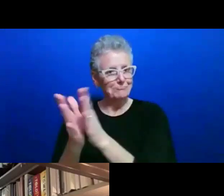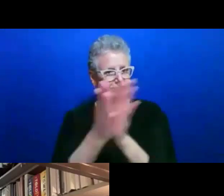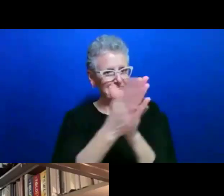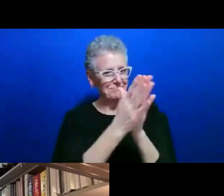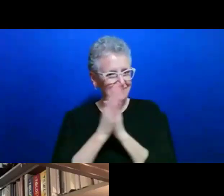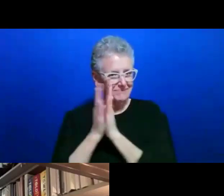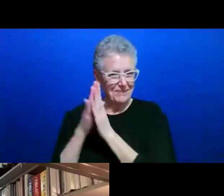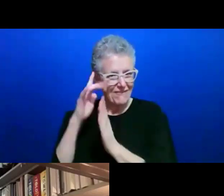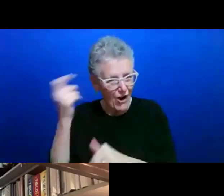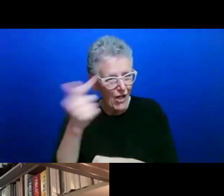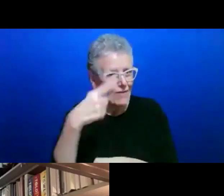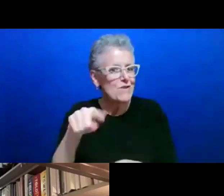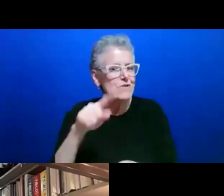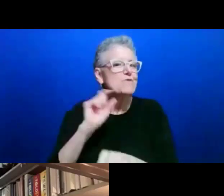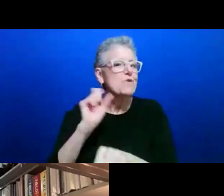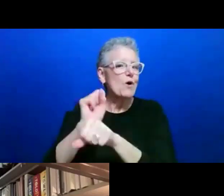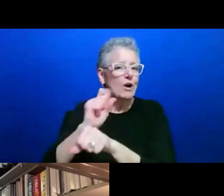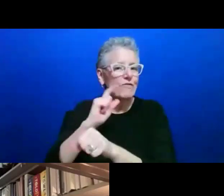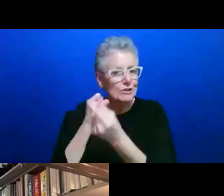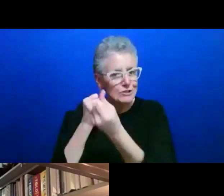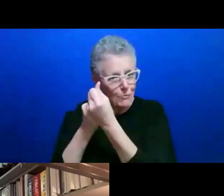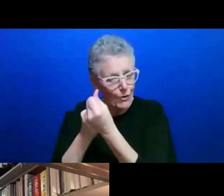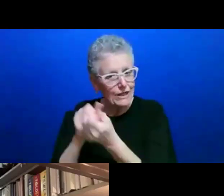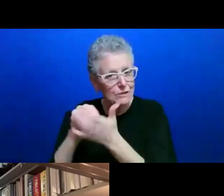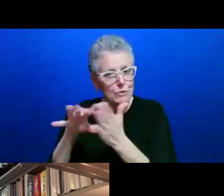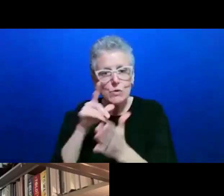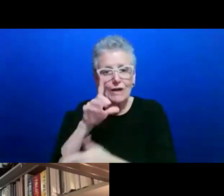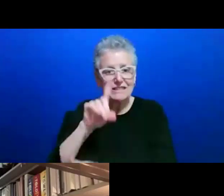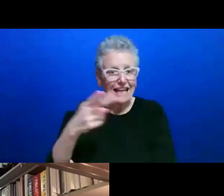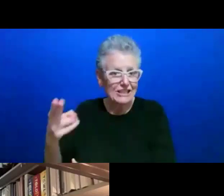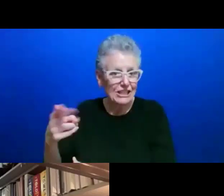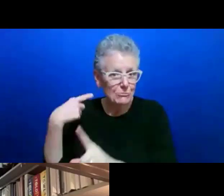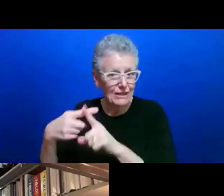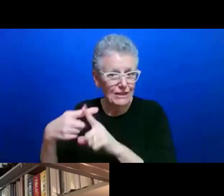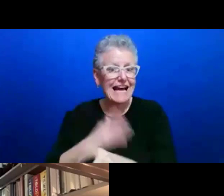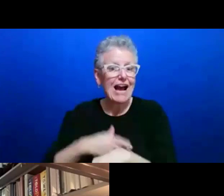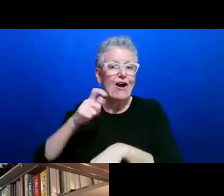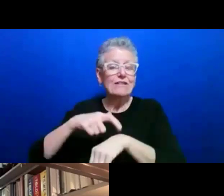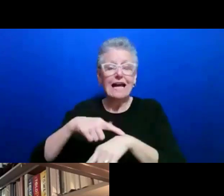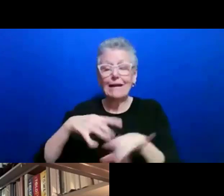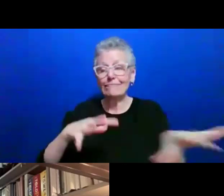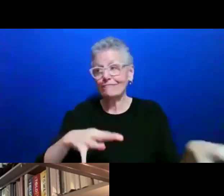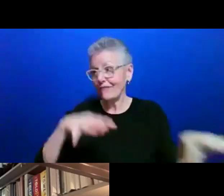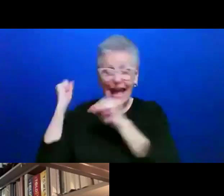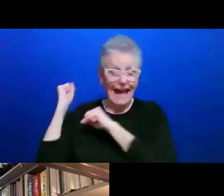and supporting students who are DHH+. Our time went so quickly for this portion.